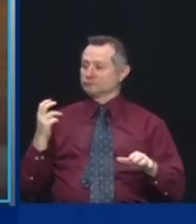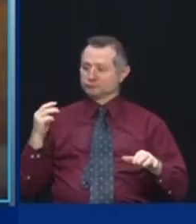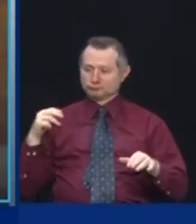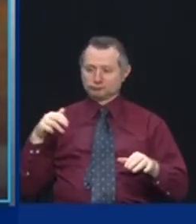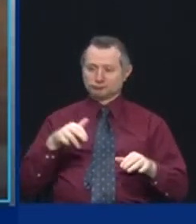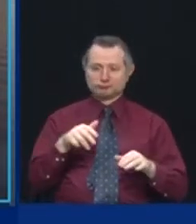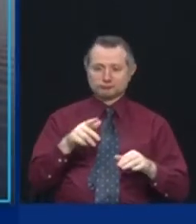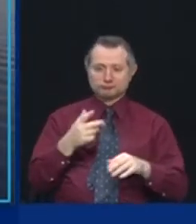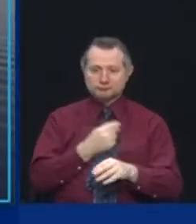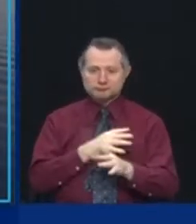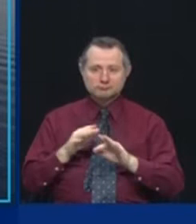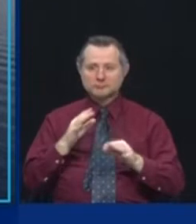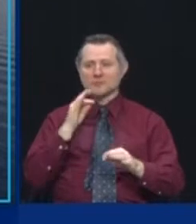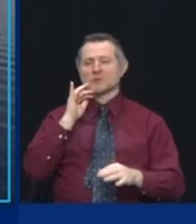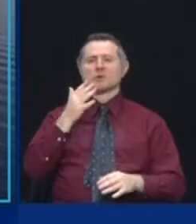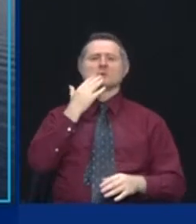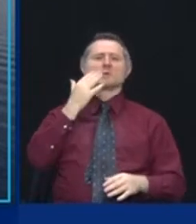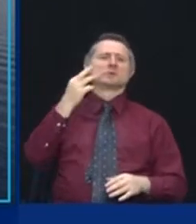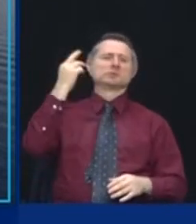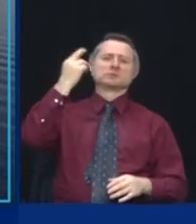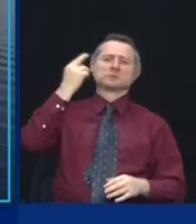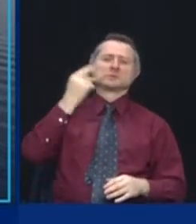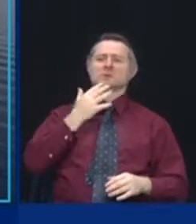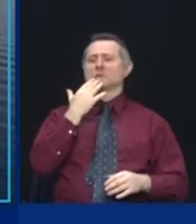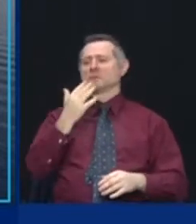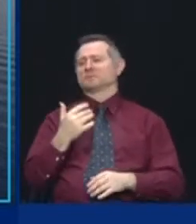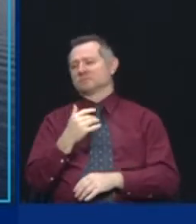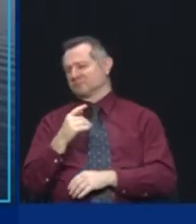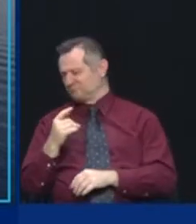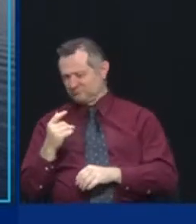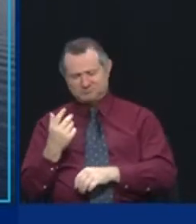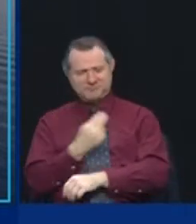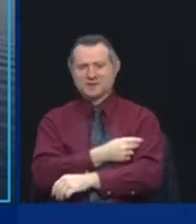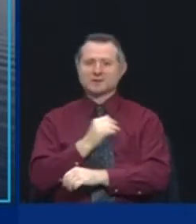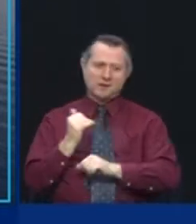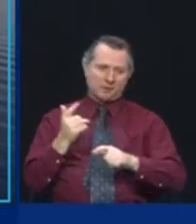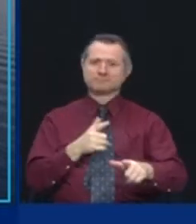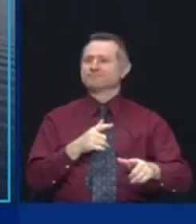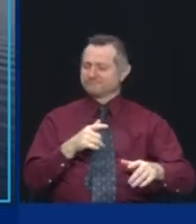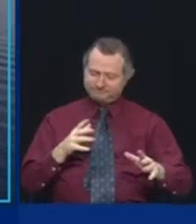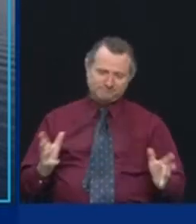RESPONSIBILITY OF ALL OF US. IT'S GENEROUS, CONVENIENT, AND IT'S ANOTHER GOOD EASY REMINDER